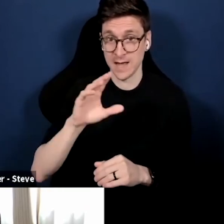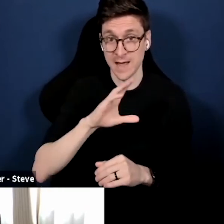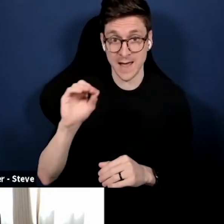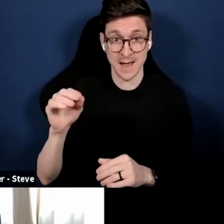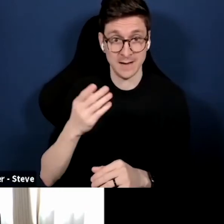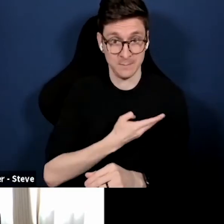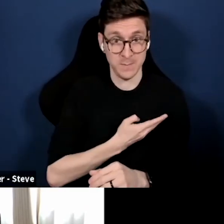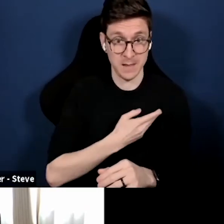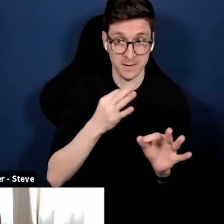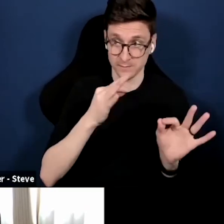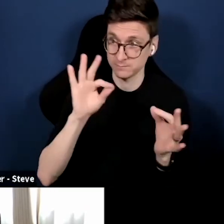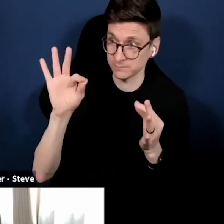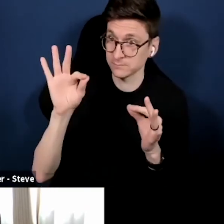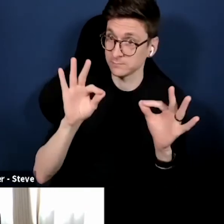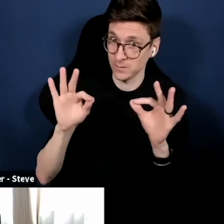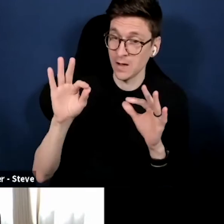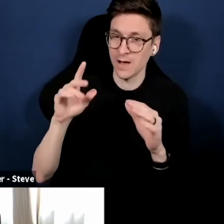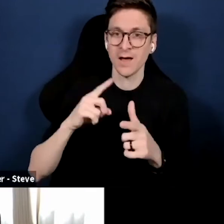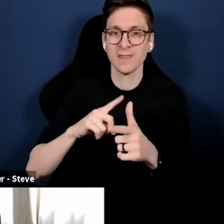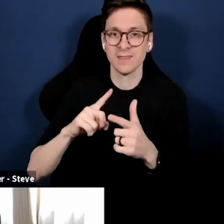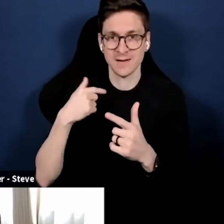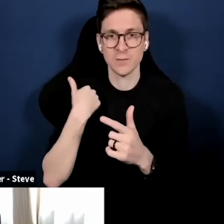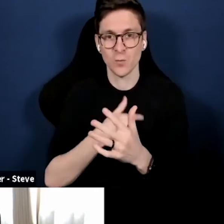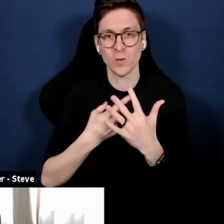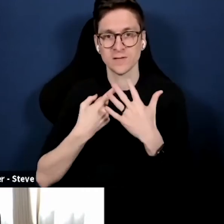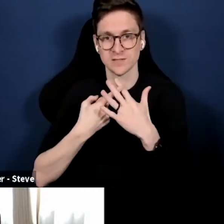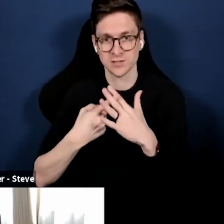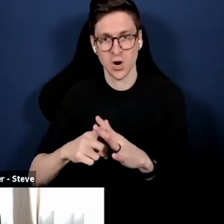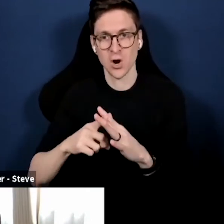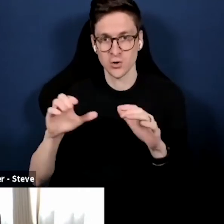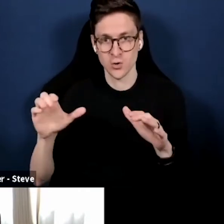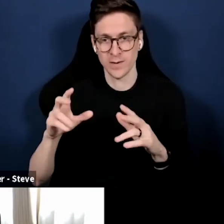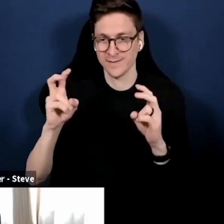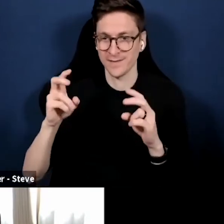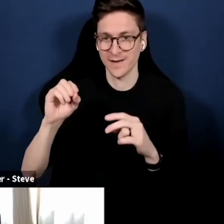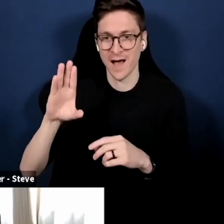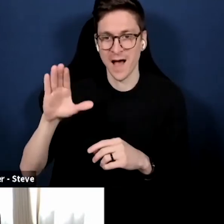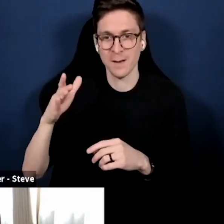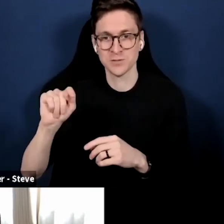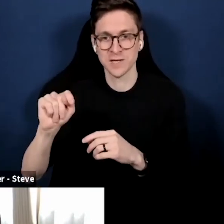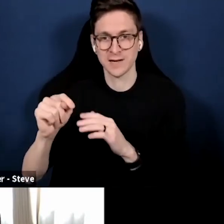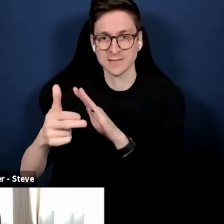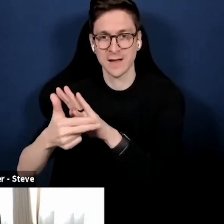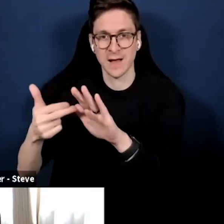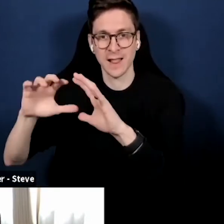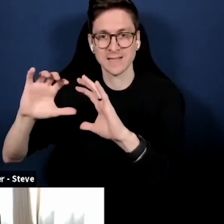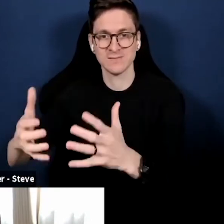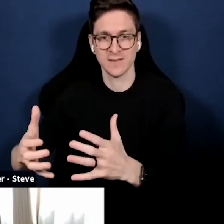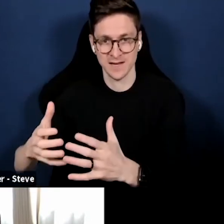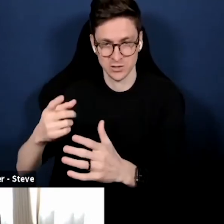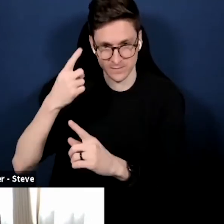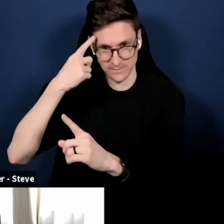start doing an object sort of classification on that and then if there's language coming in at